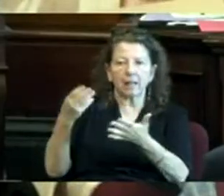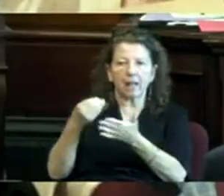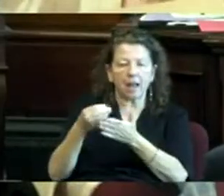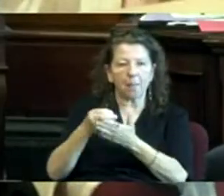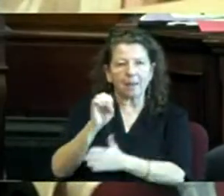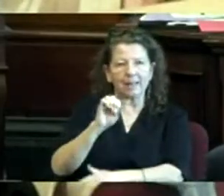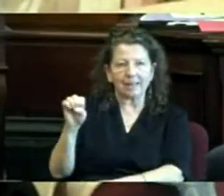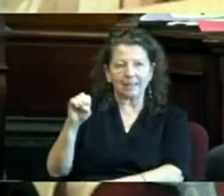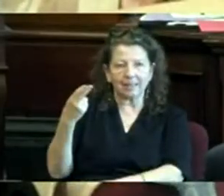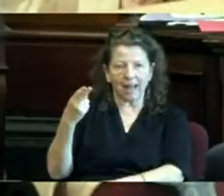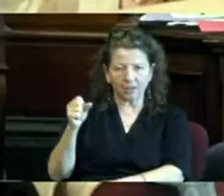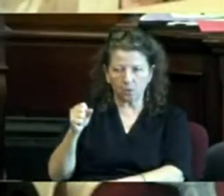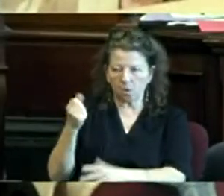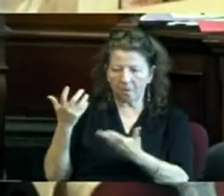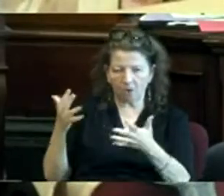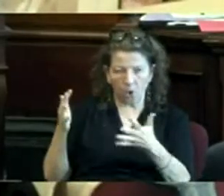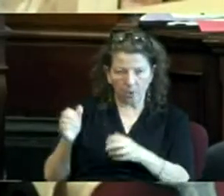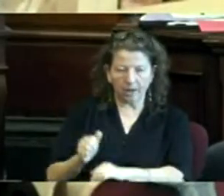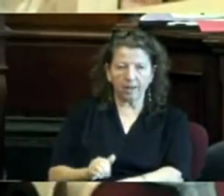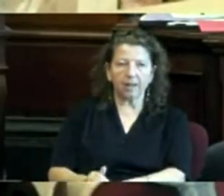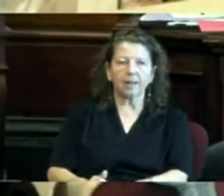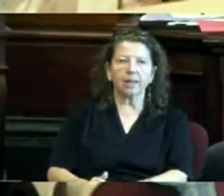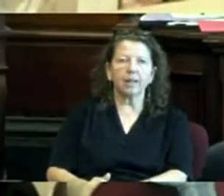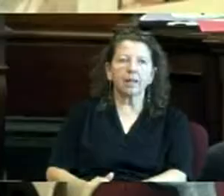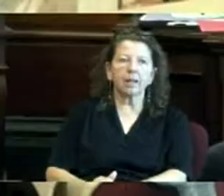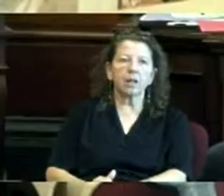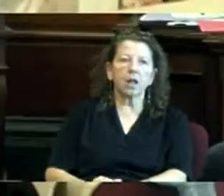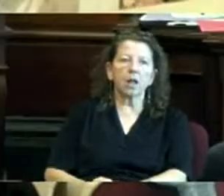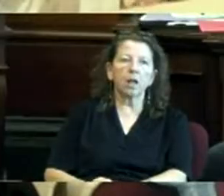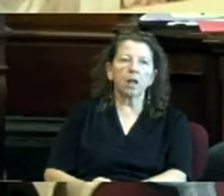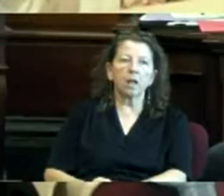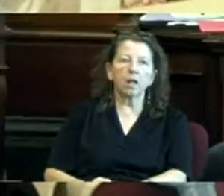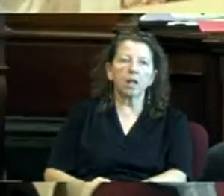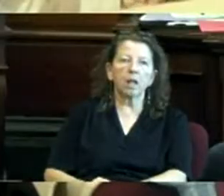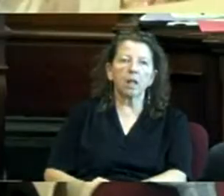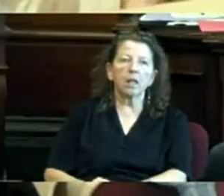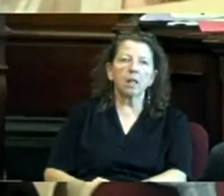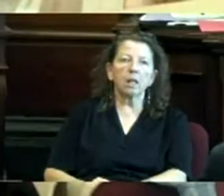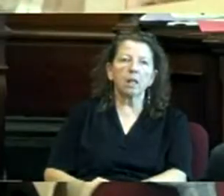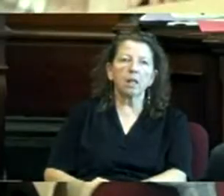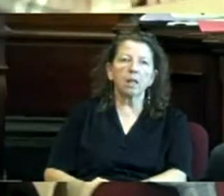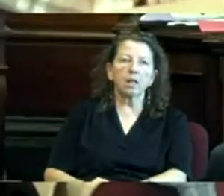roof a few things like that. So we've spent a lot of money at